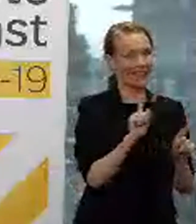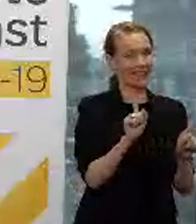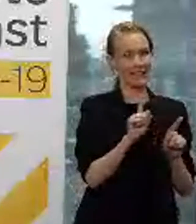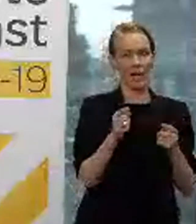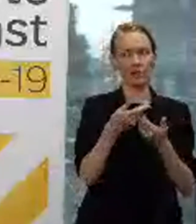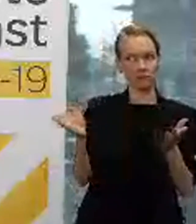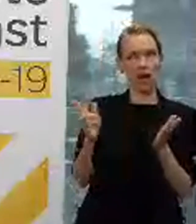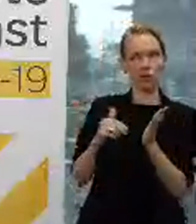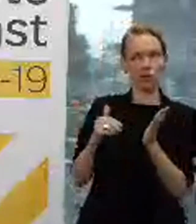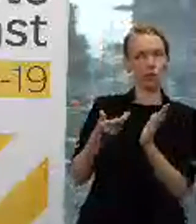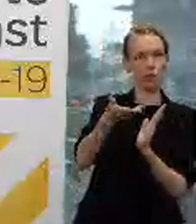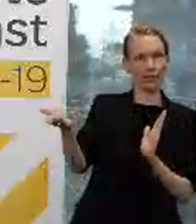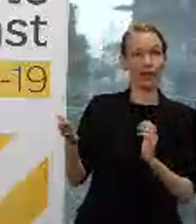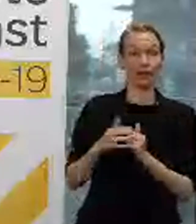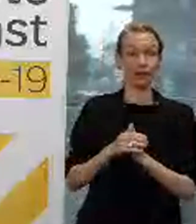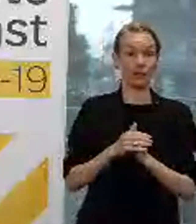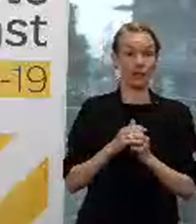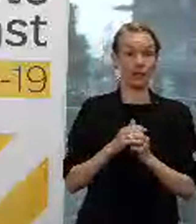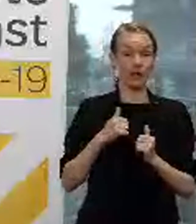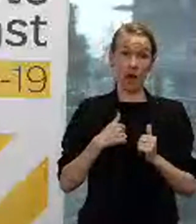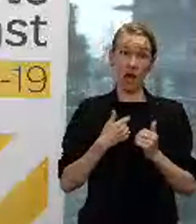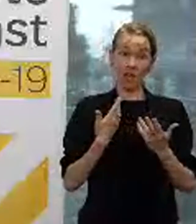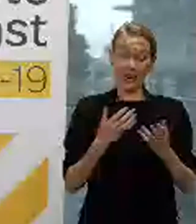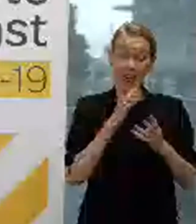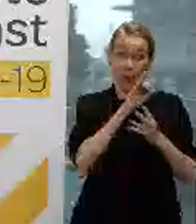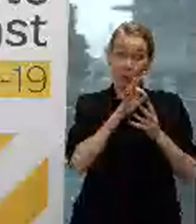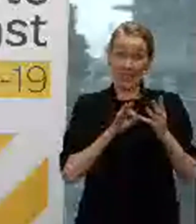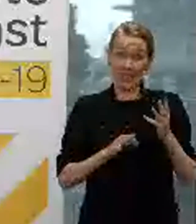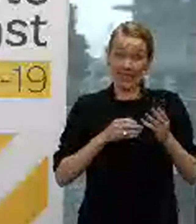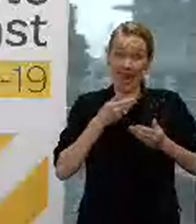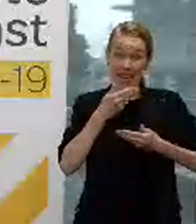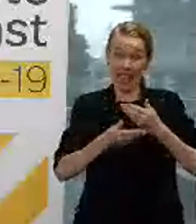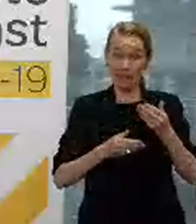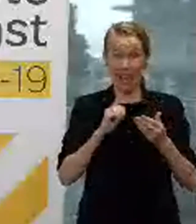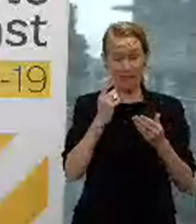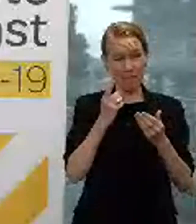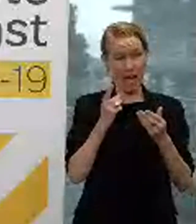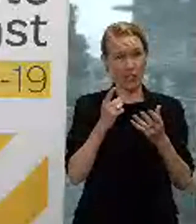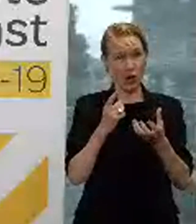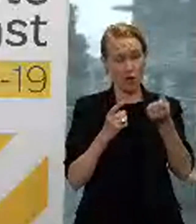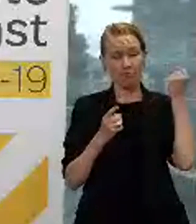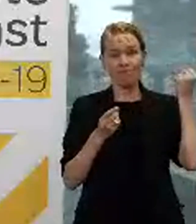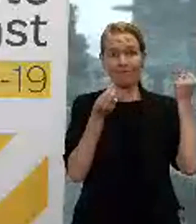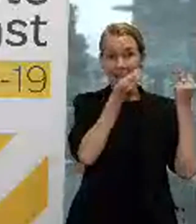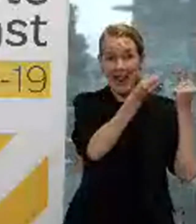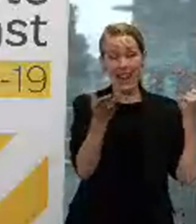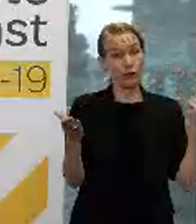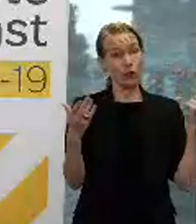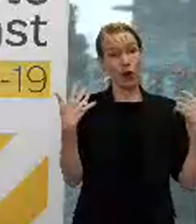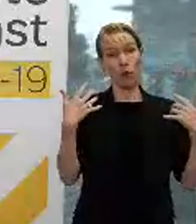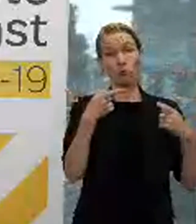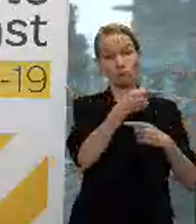we know about this case but I will say from the outset that this is a case that shows our systems to identify cases